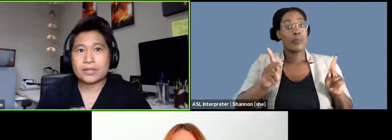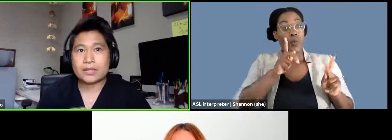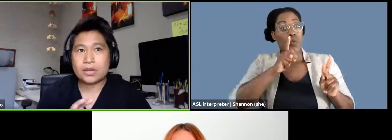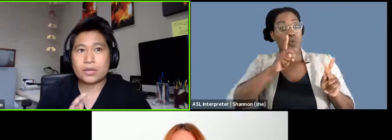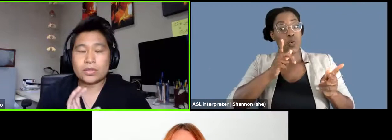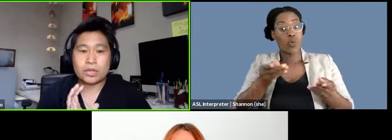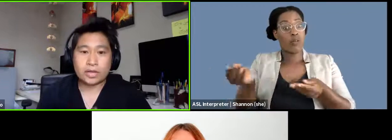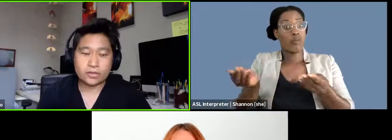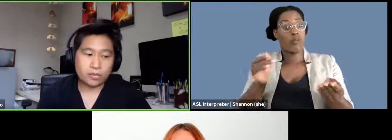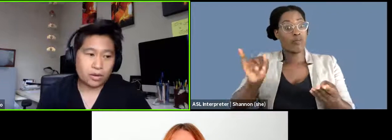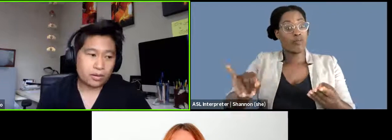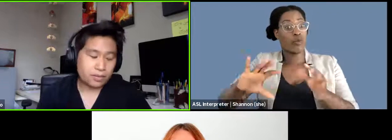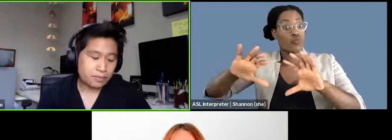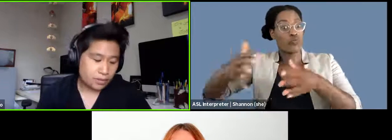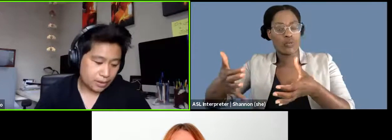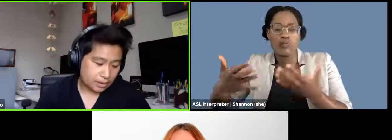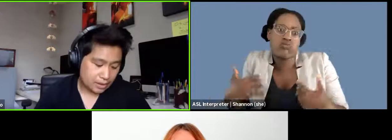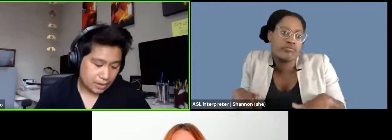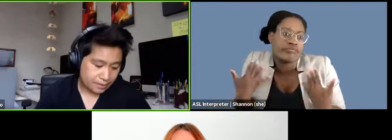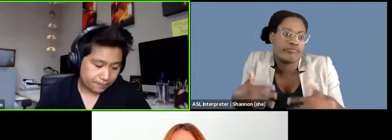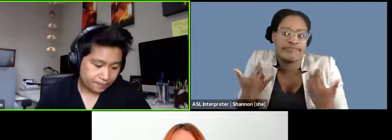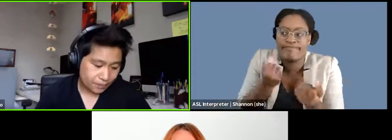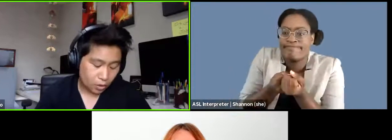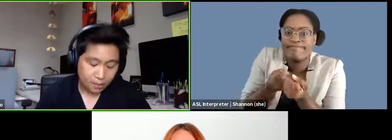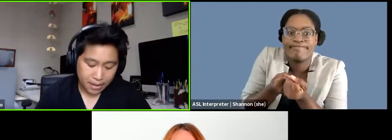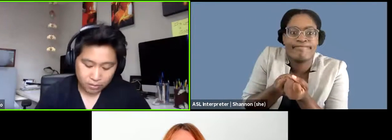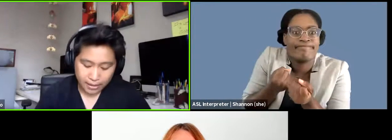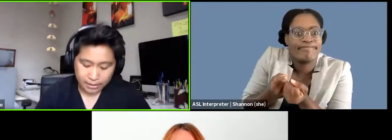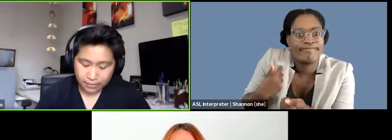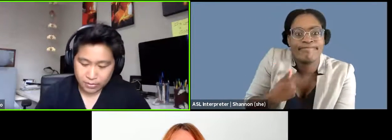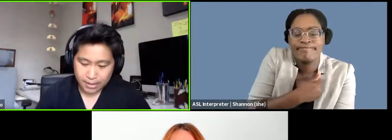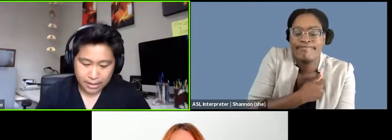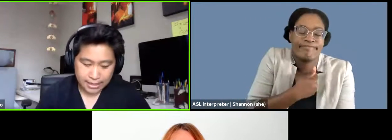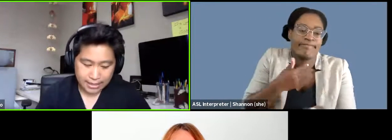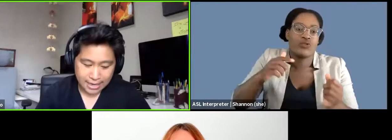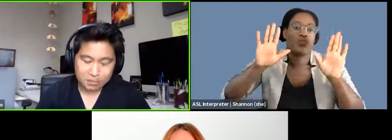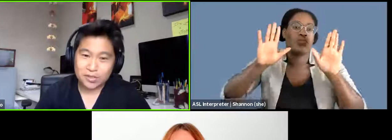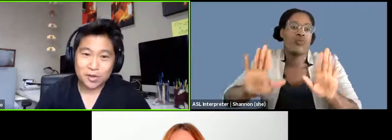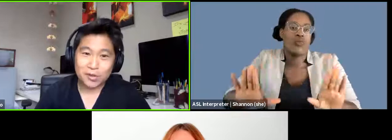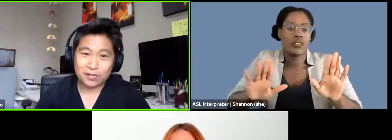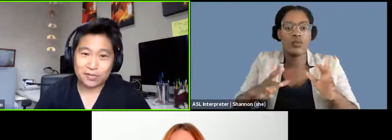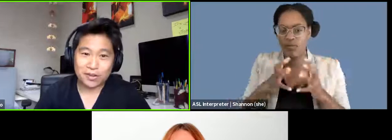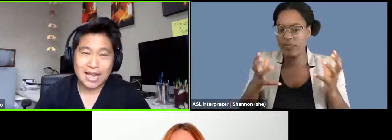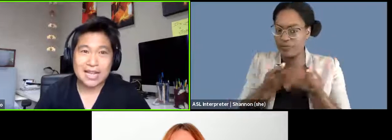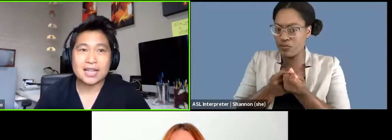So there is a lot of support about Black Lives Matter and I am so grateful for that.